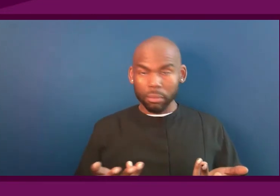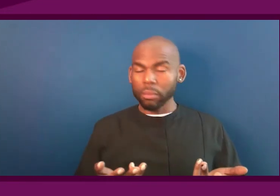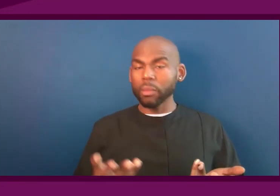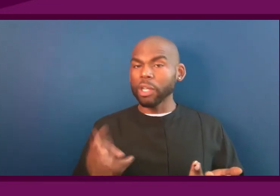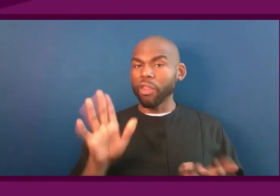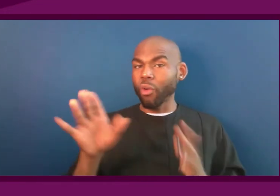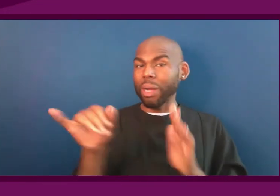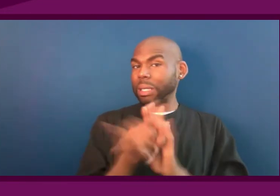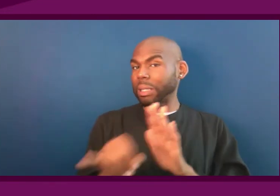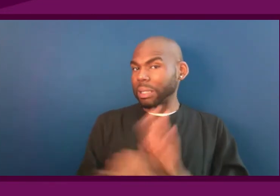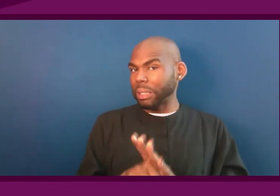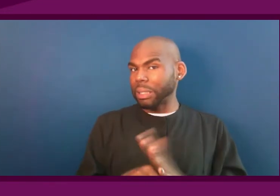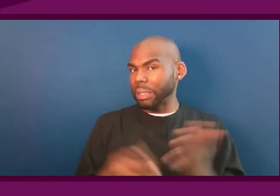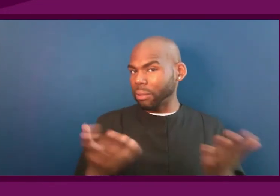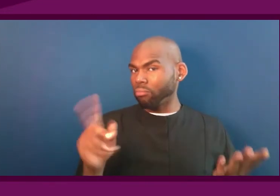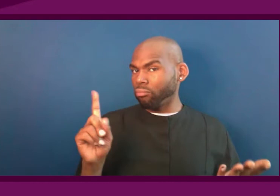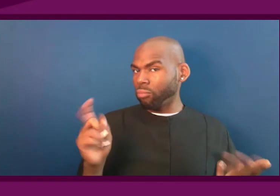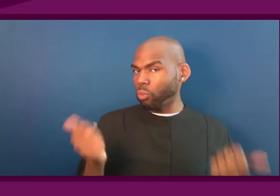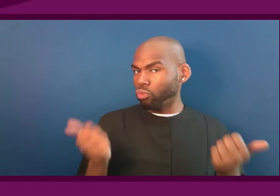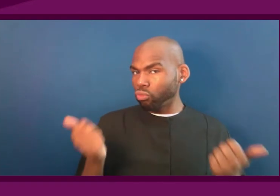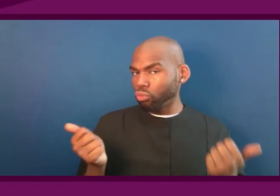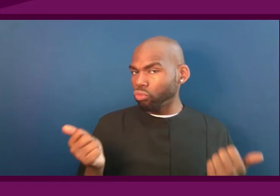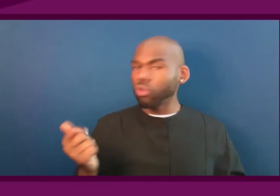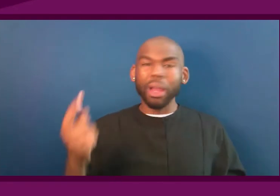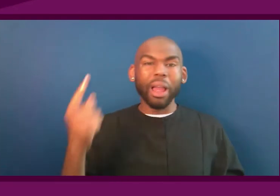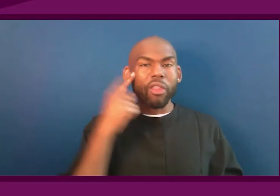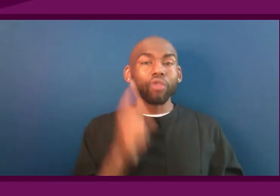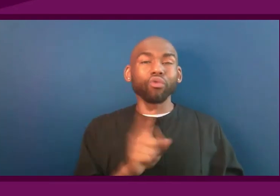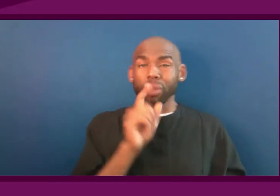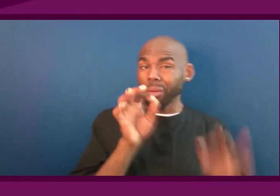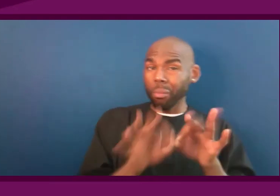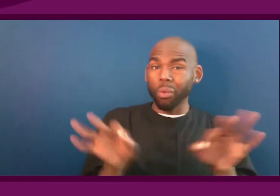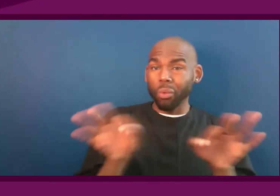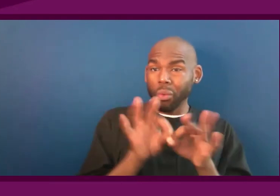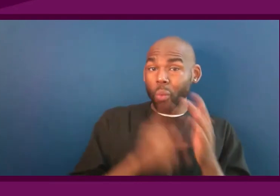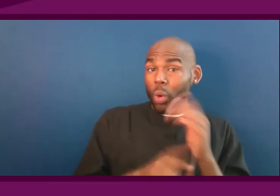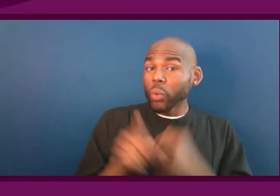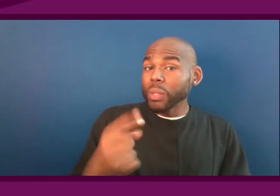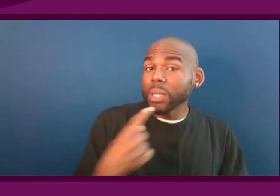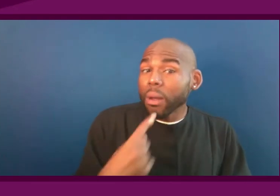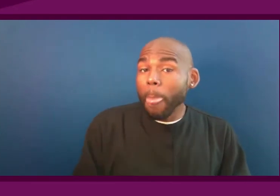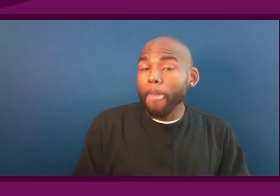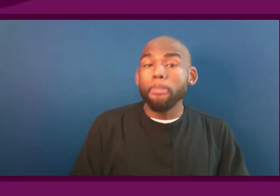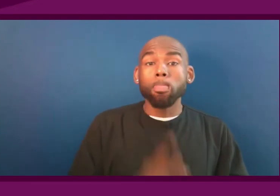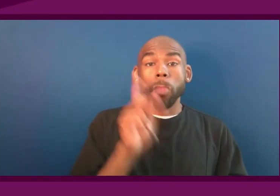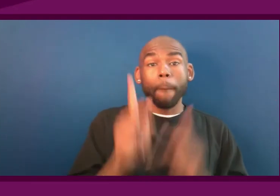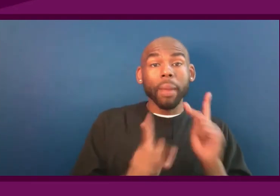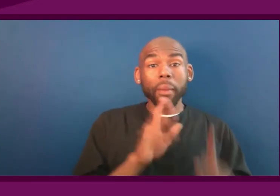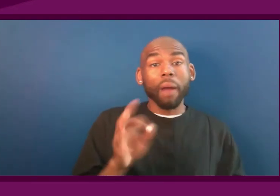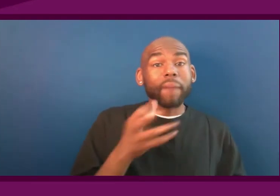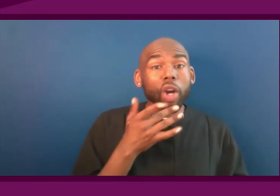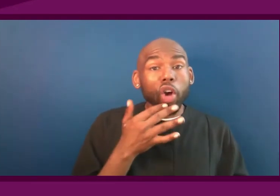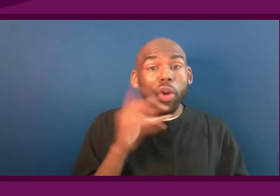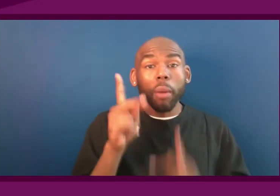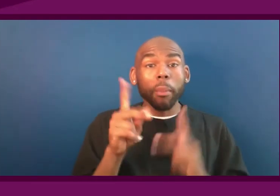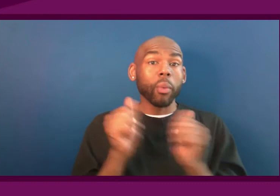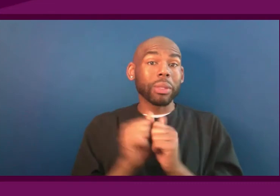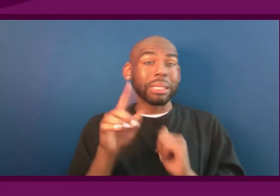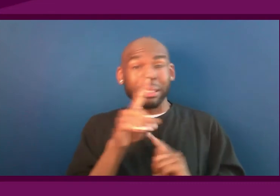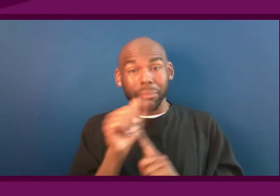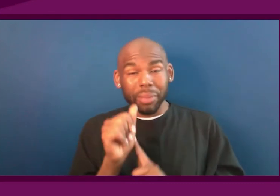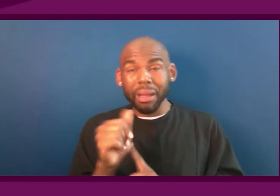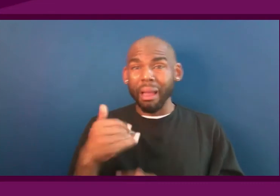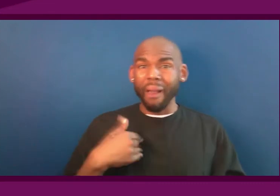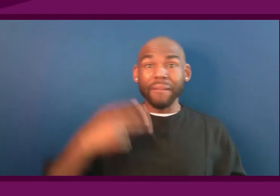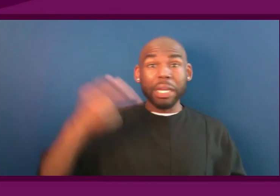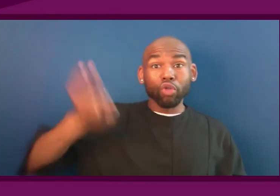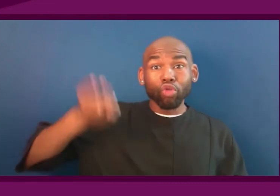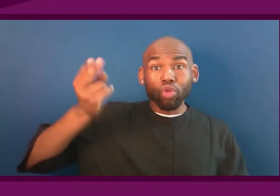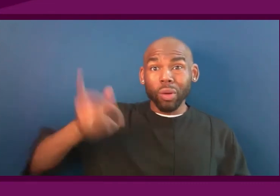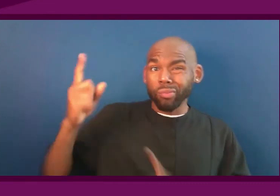be employed, to have an education, to exist. And so many sectors of our country and really of our